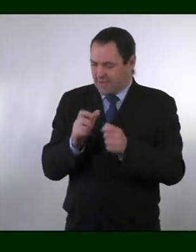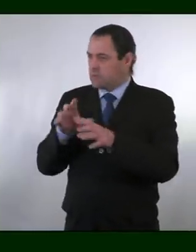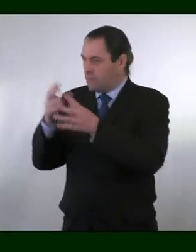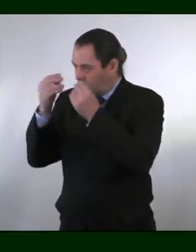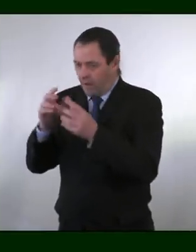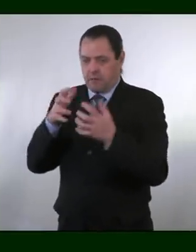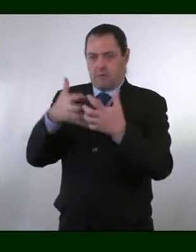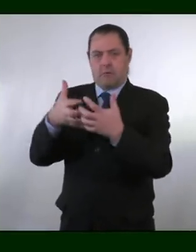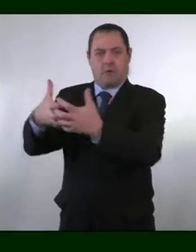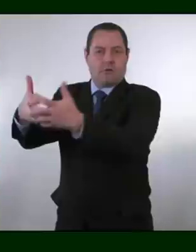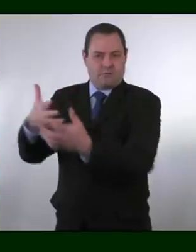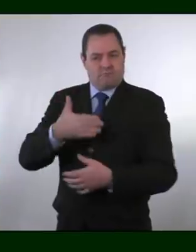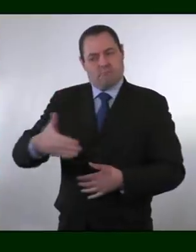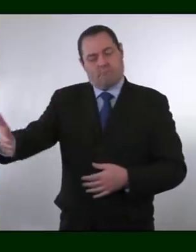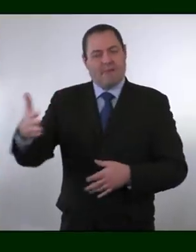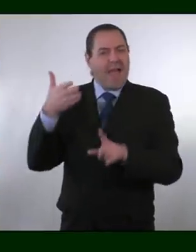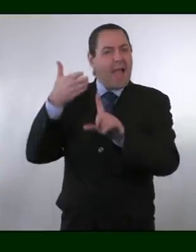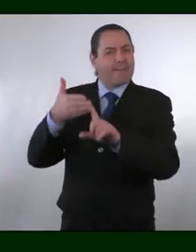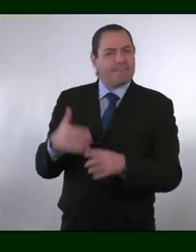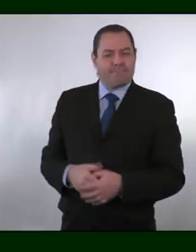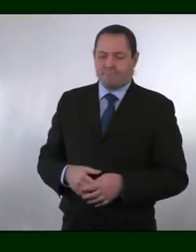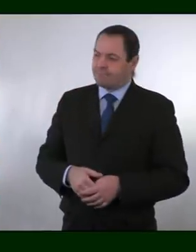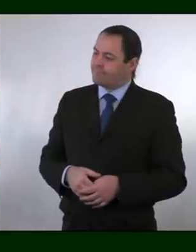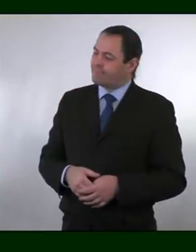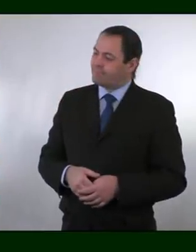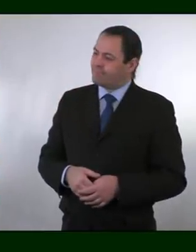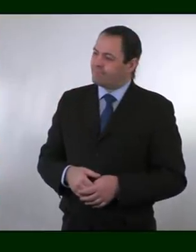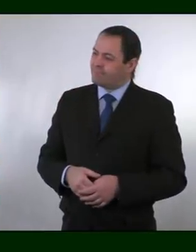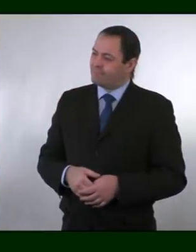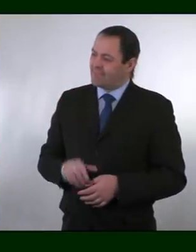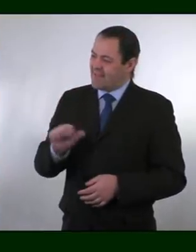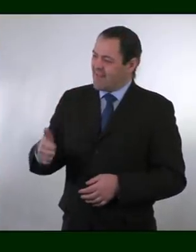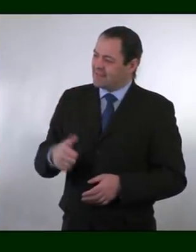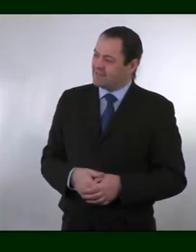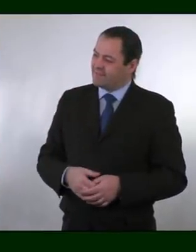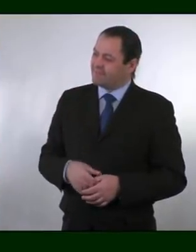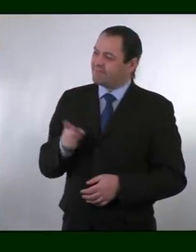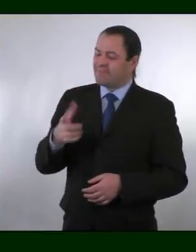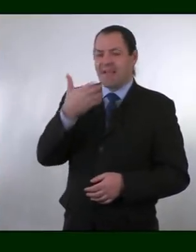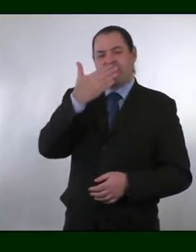Gareth Davies (Grantham and Stamford) (Con) In order to truly level up constituencies like